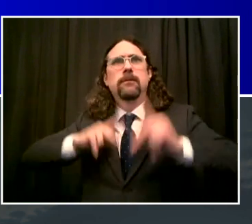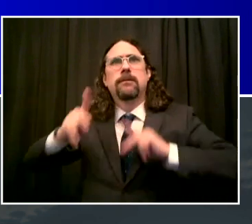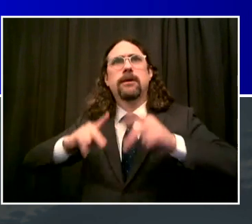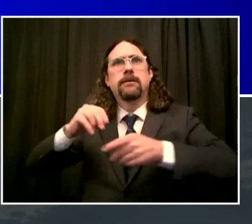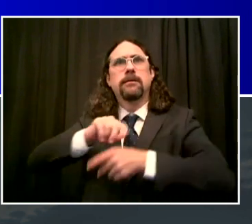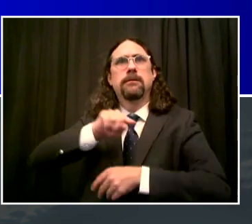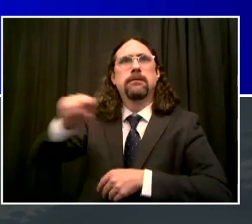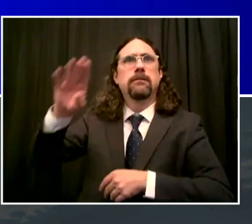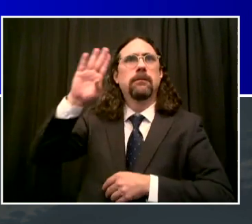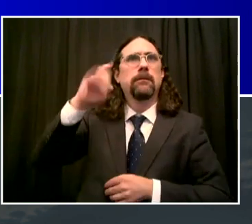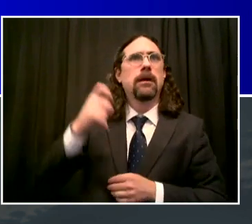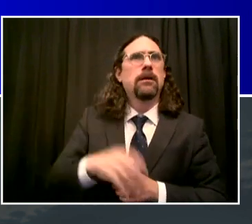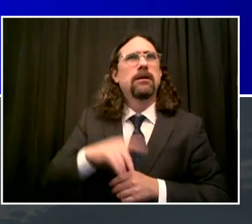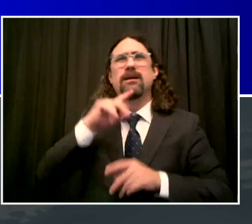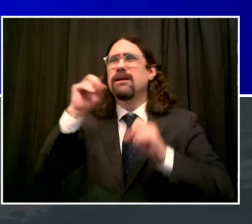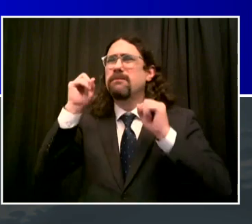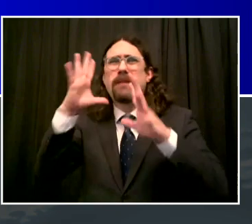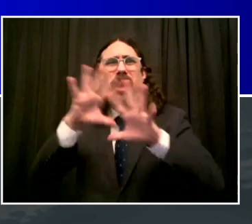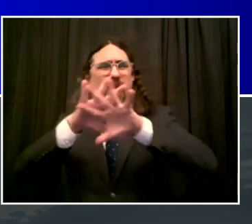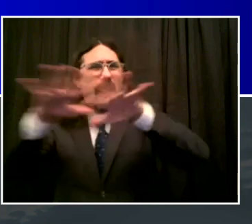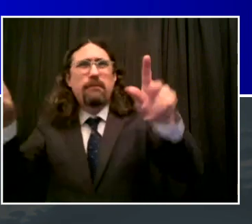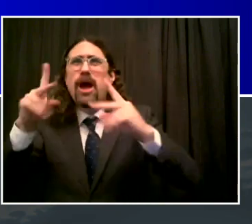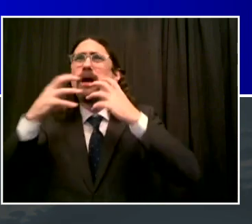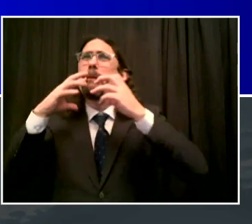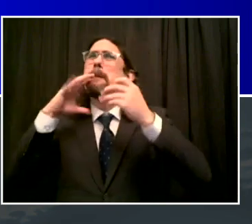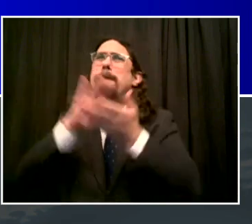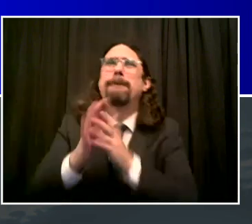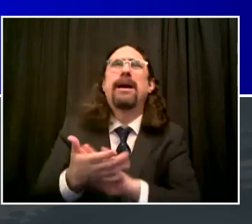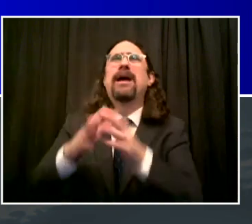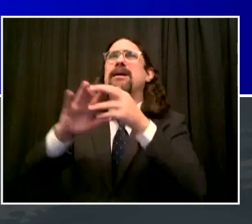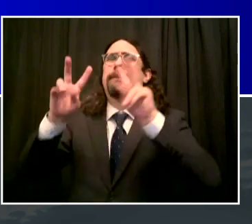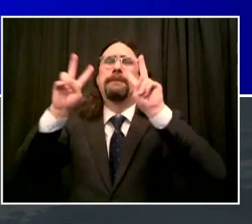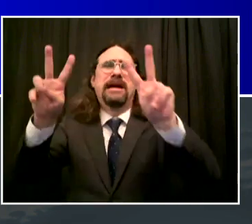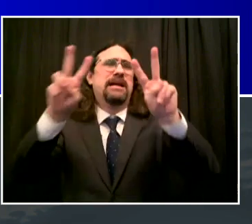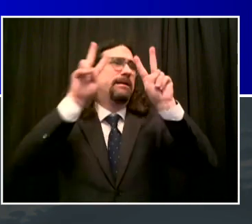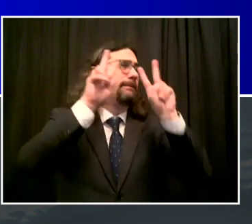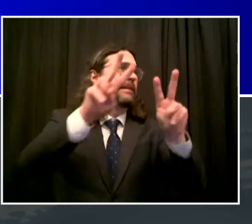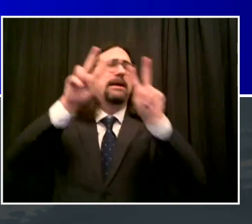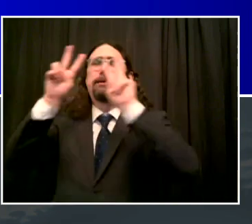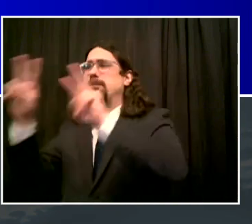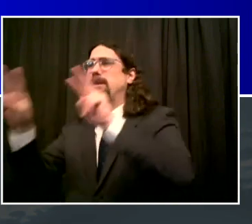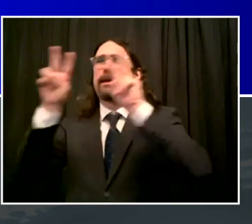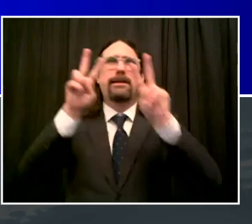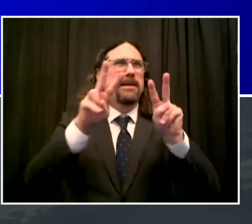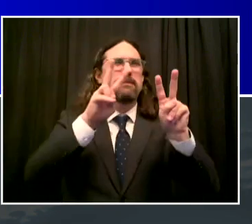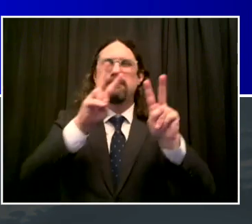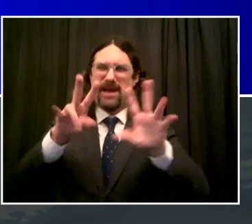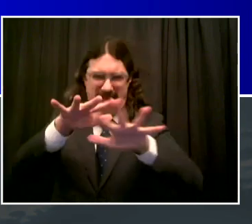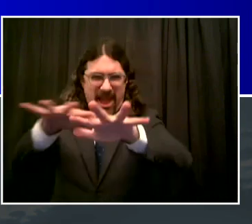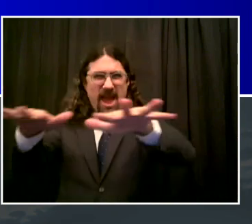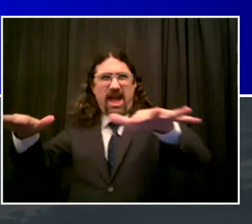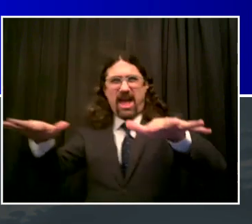OWN COMMUNITY, A FEW NEGATIVE PEOPLE WERE UNDERMINING TE H PROGRESS THEY